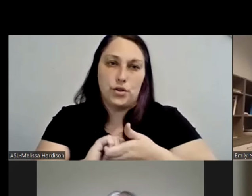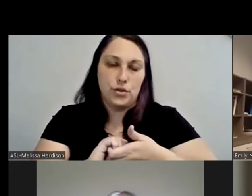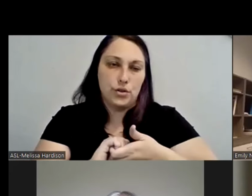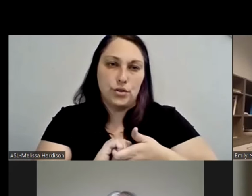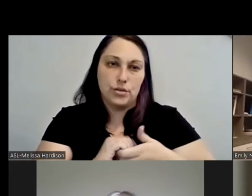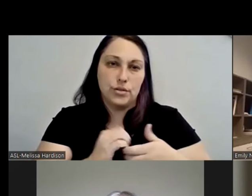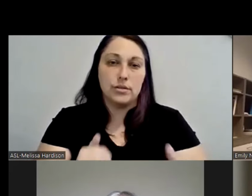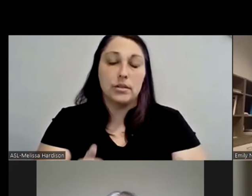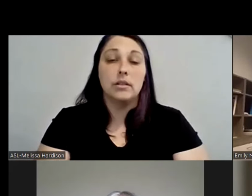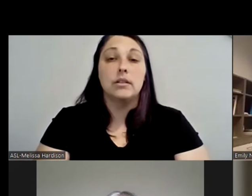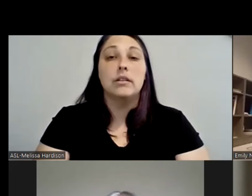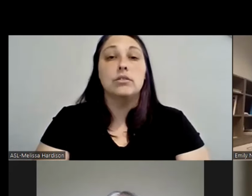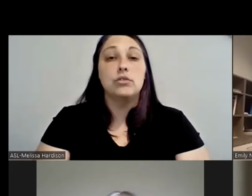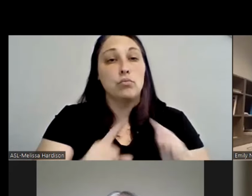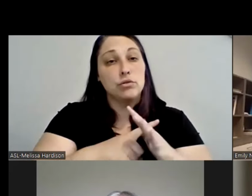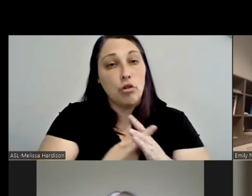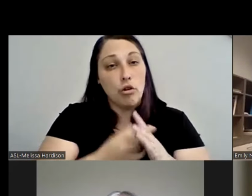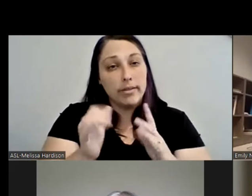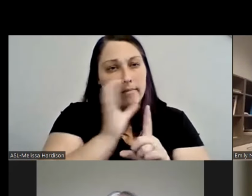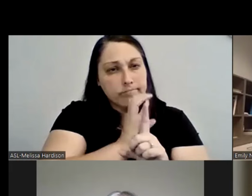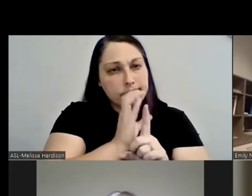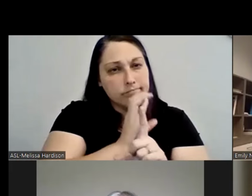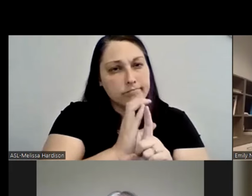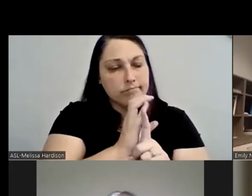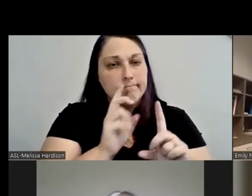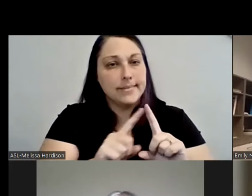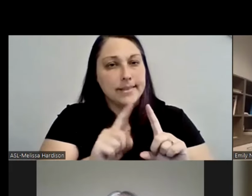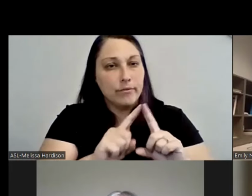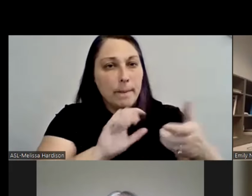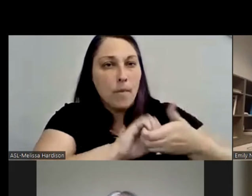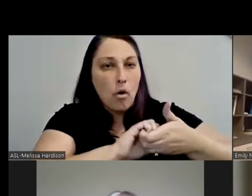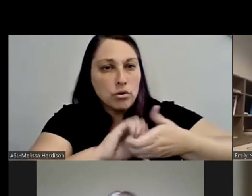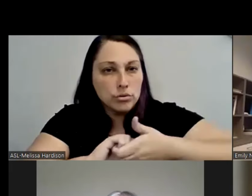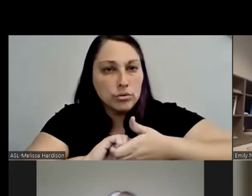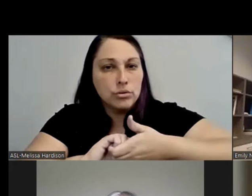We wanted to start up today to learn a little bit about who is